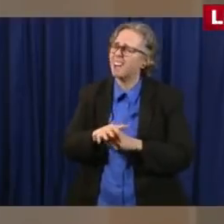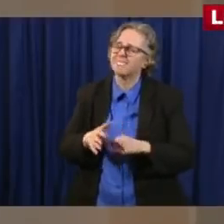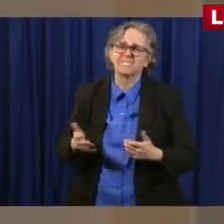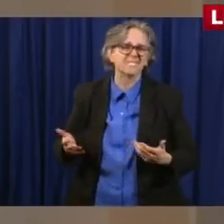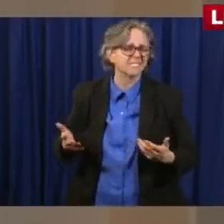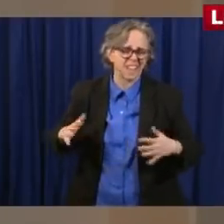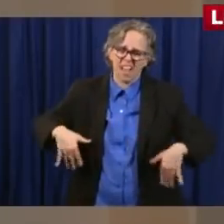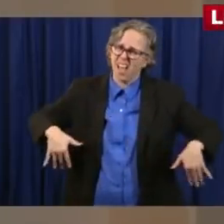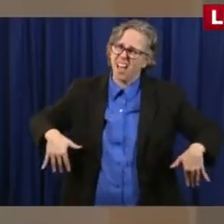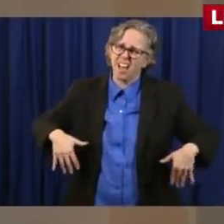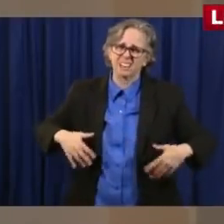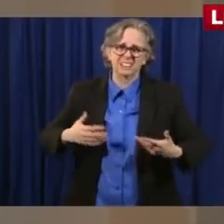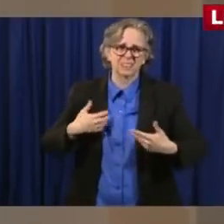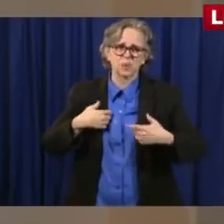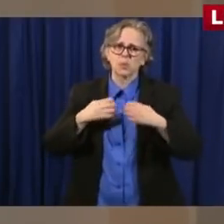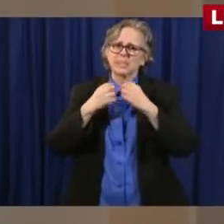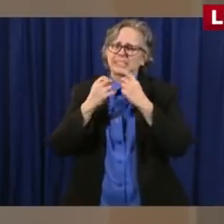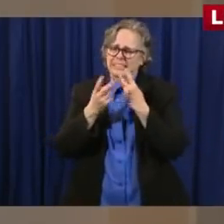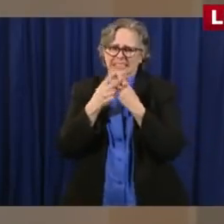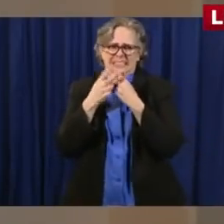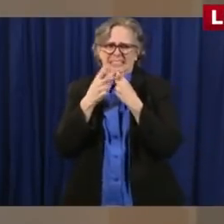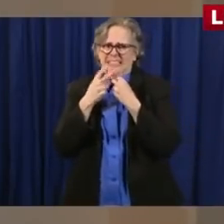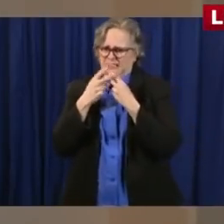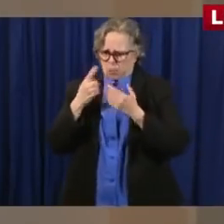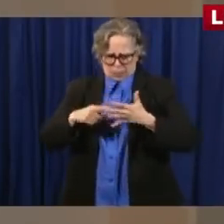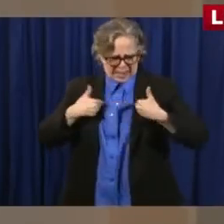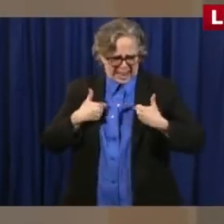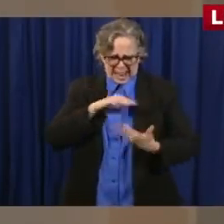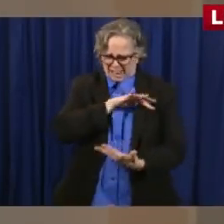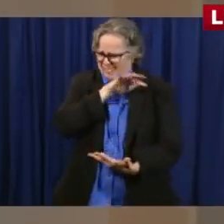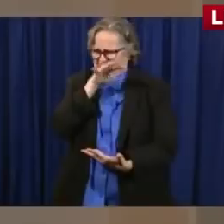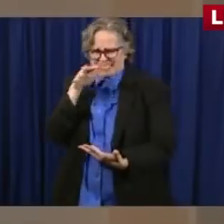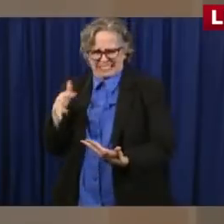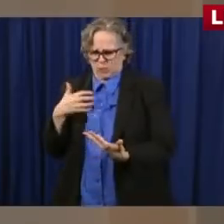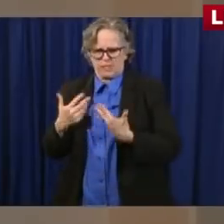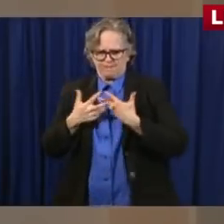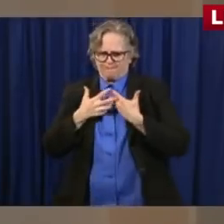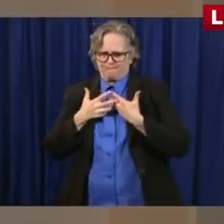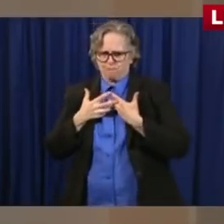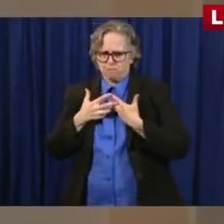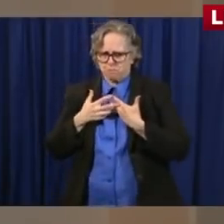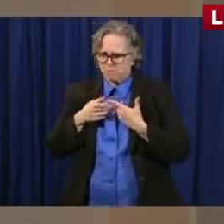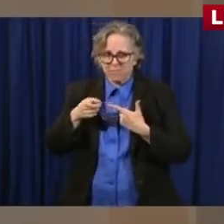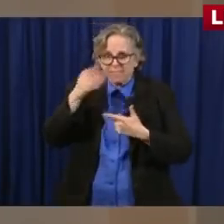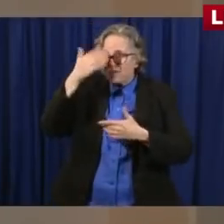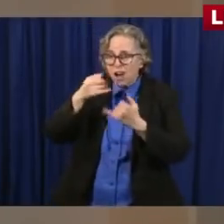THAT IS THE BAD NEWS. PPE -- WE DO NOT HAVE ENOUGH YET.